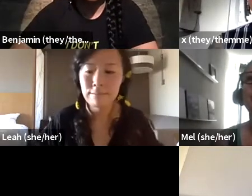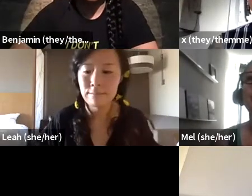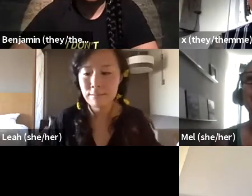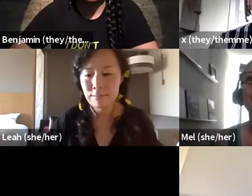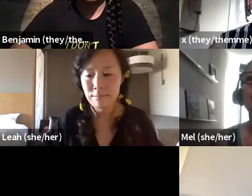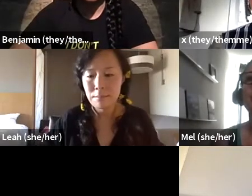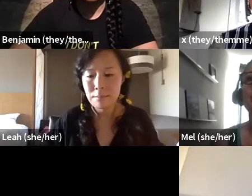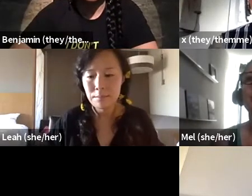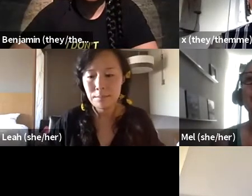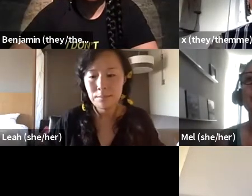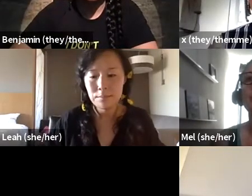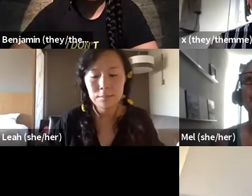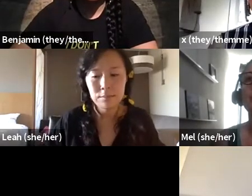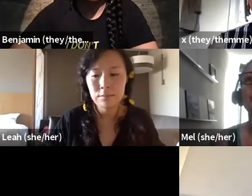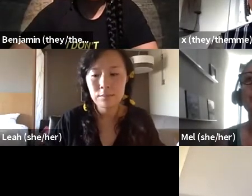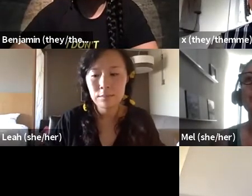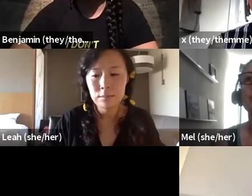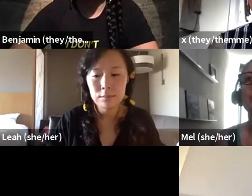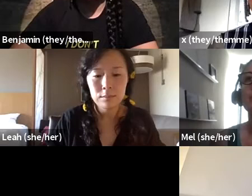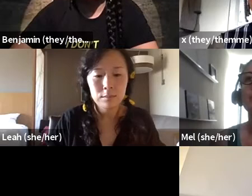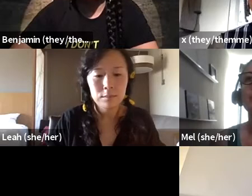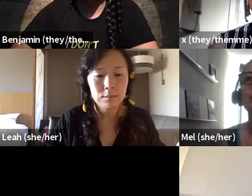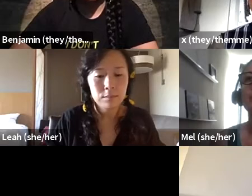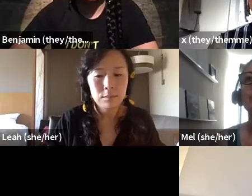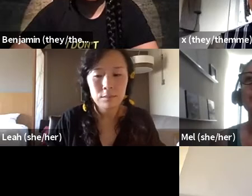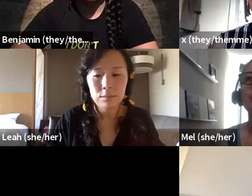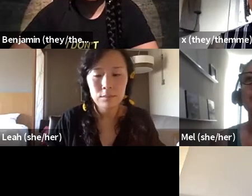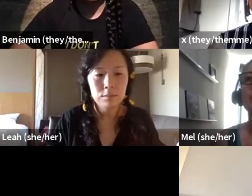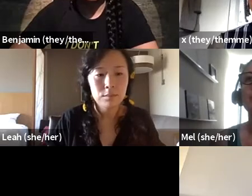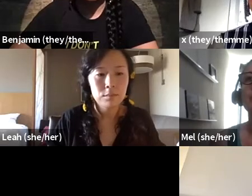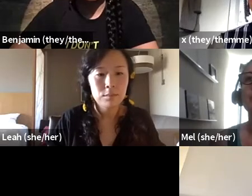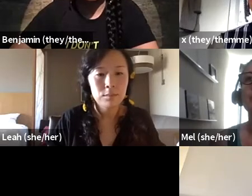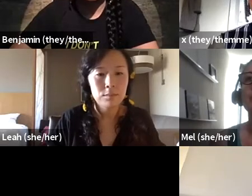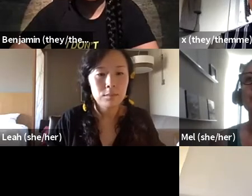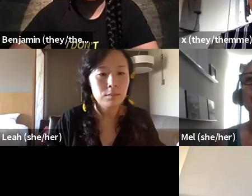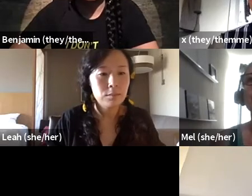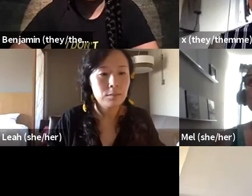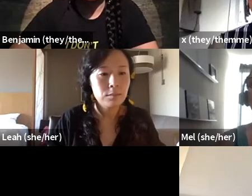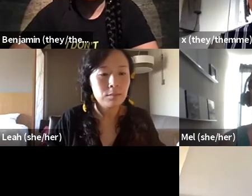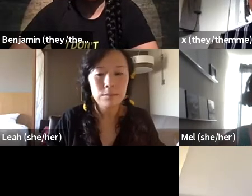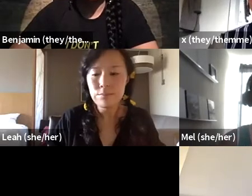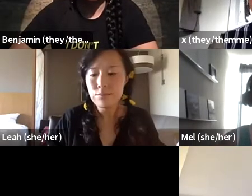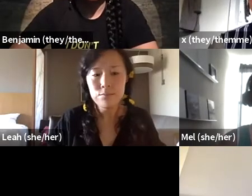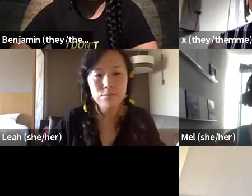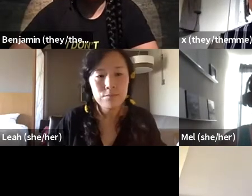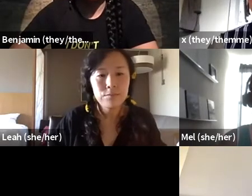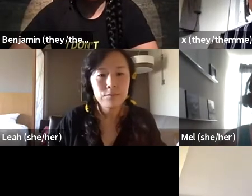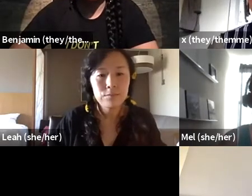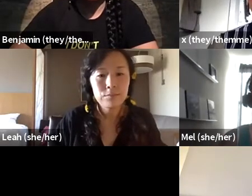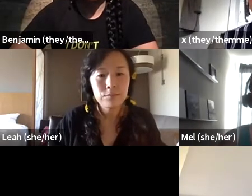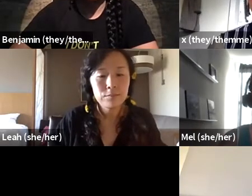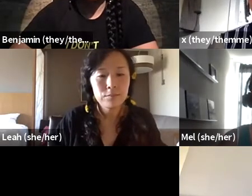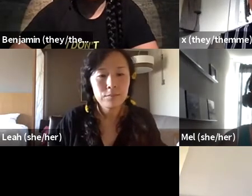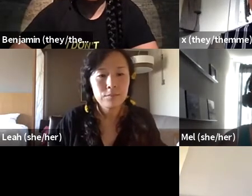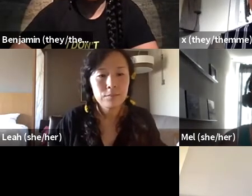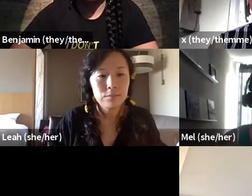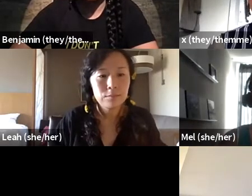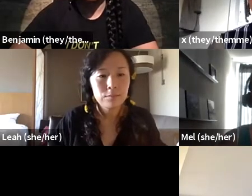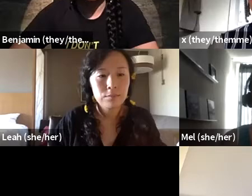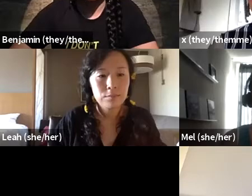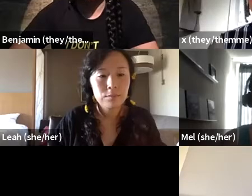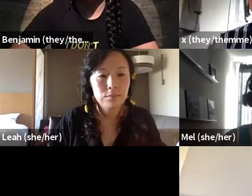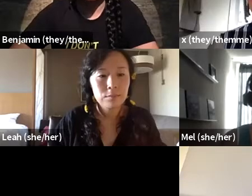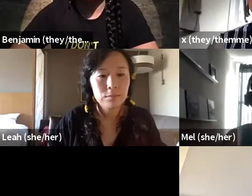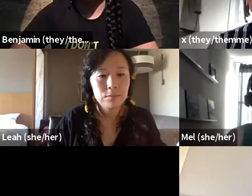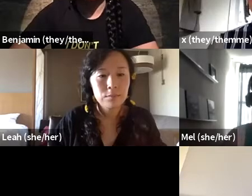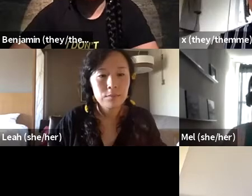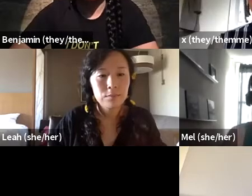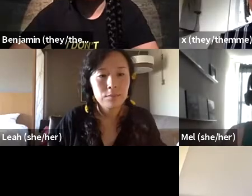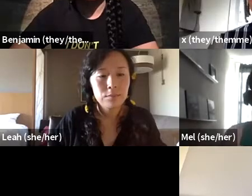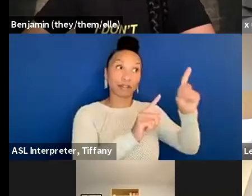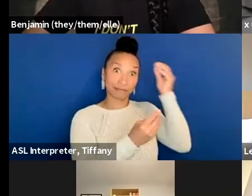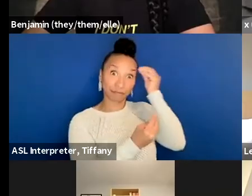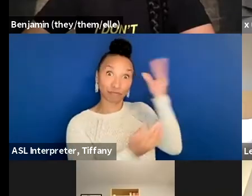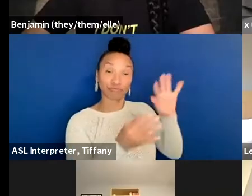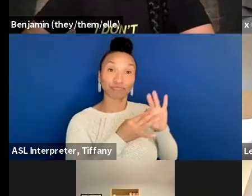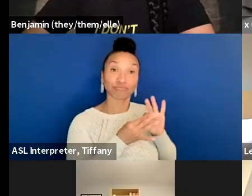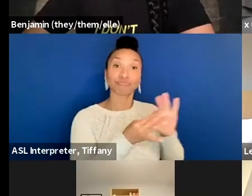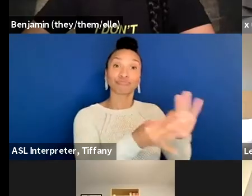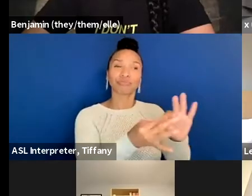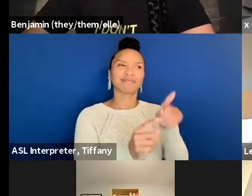Kirya Traber (she/her): Their work resist ways the state hijacks individual and collective bodies to fulfill performances of power across imaginary borders and boundaries and Benjamin is joined by their collaborators on this scene.